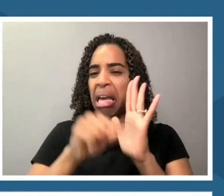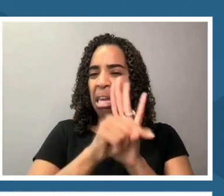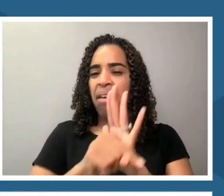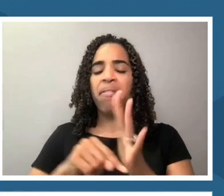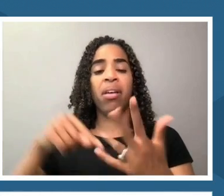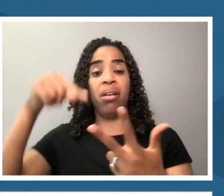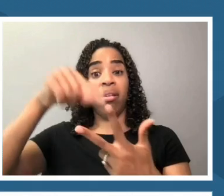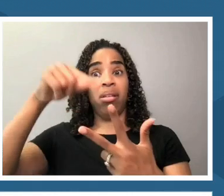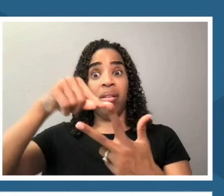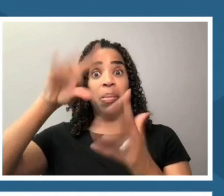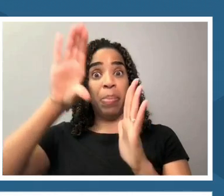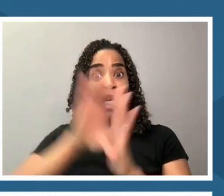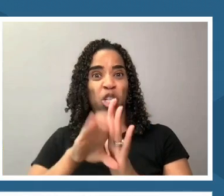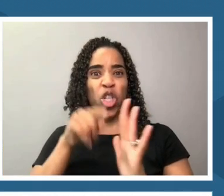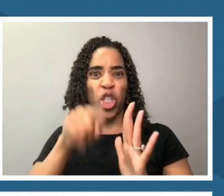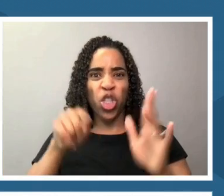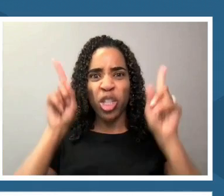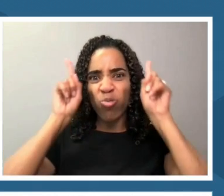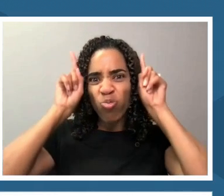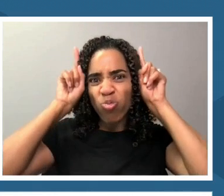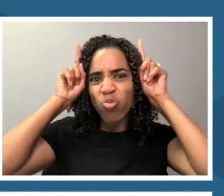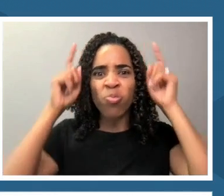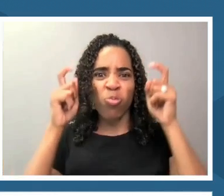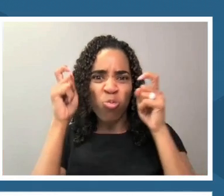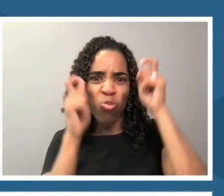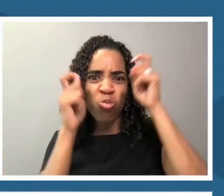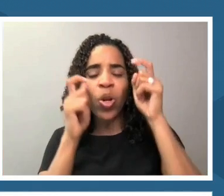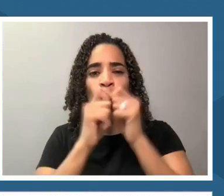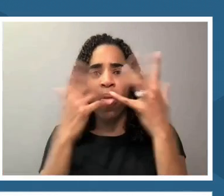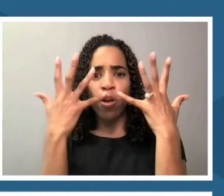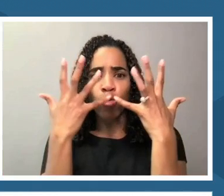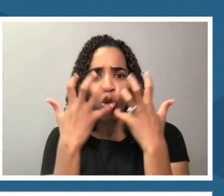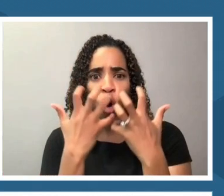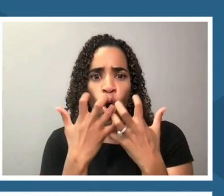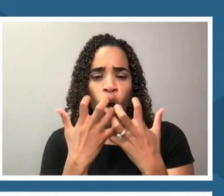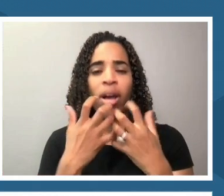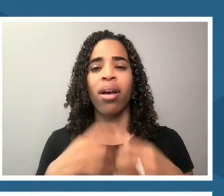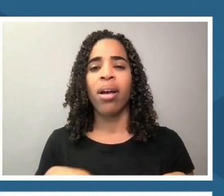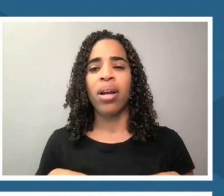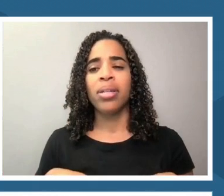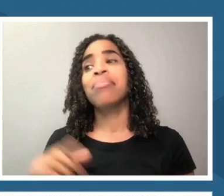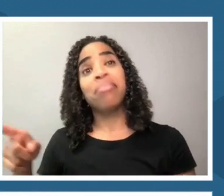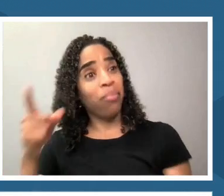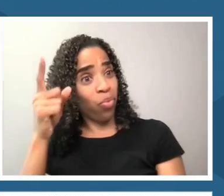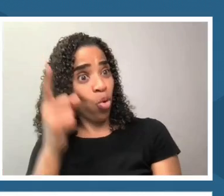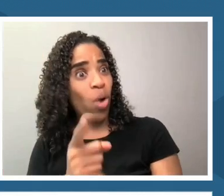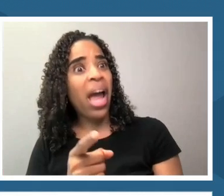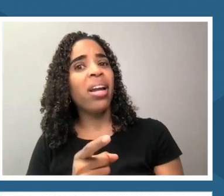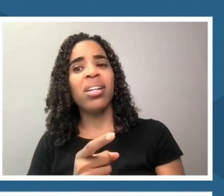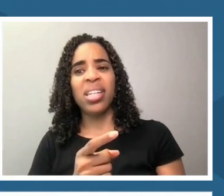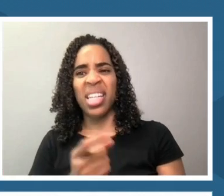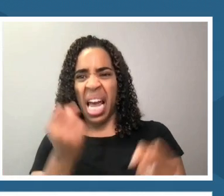almost menacing expression with dark shadow so absolutely there's a lot of use of green